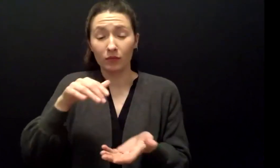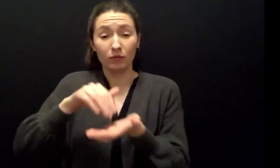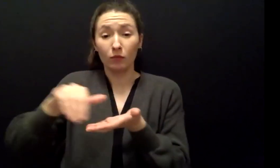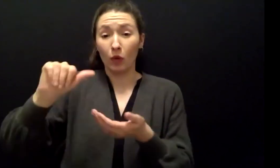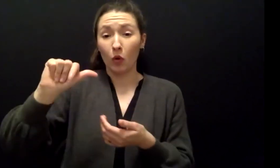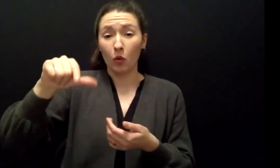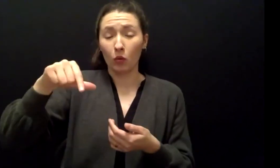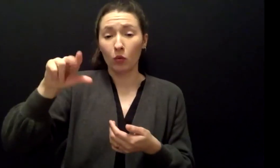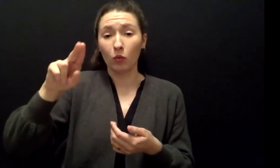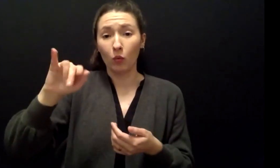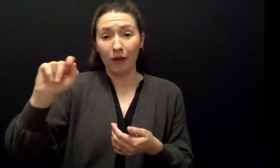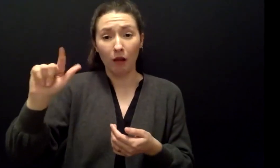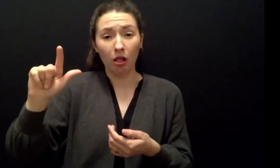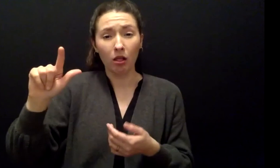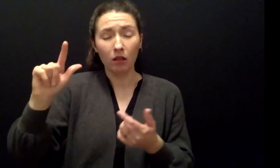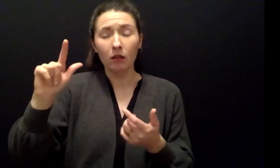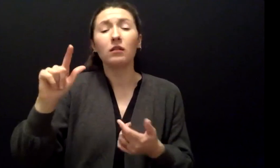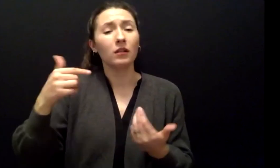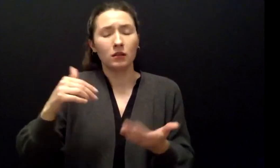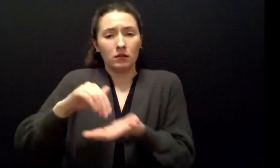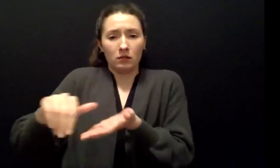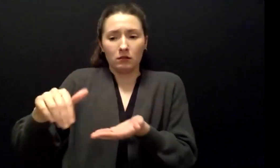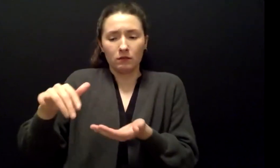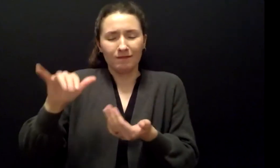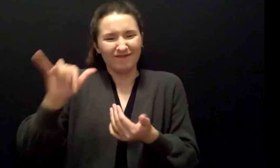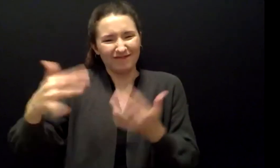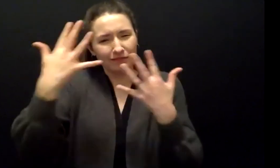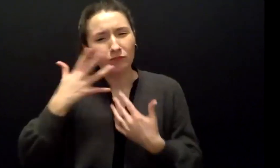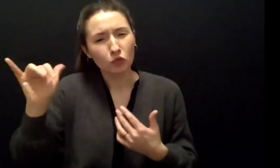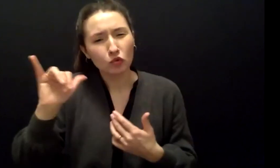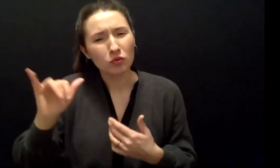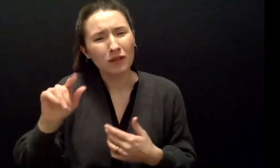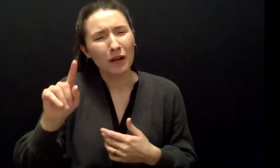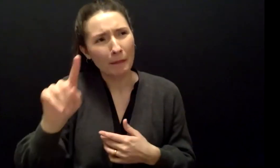The thing is, no... [Diane] I'm using that chance in tech right now to put my laptop on, so that's what it's